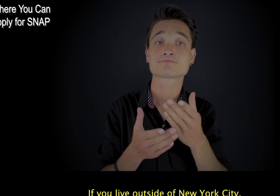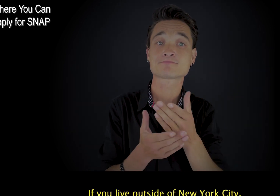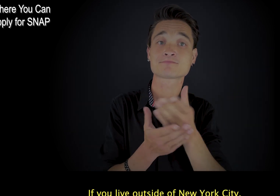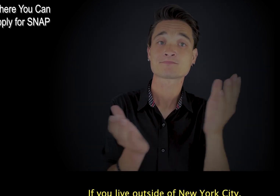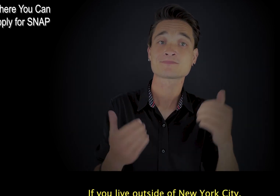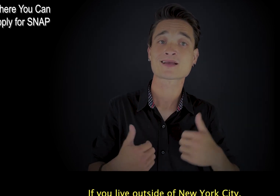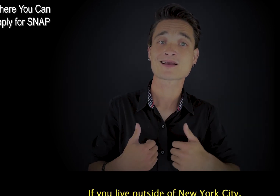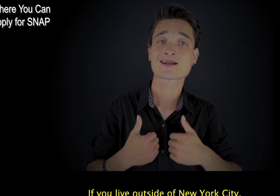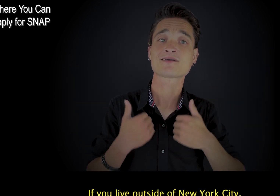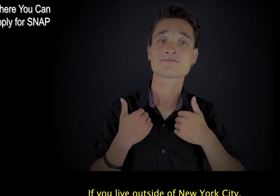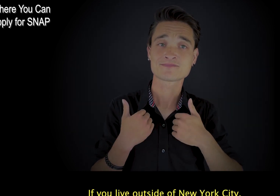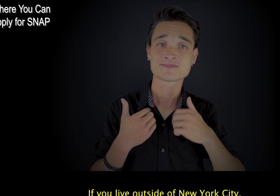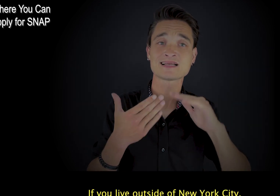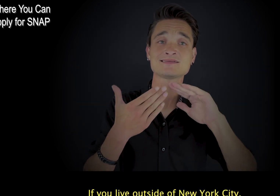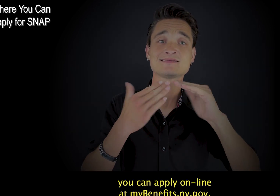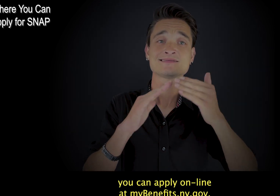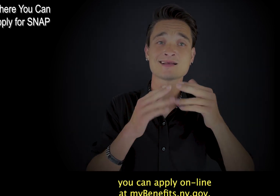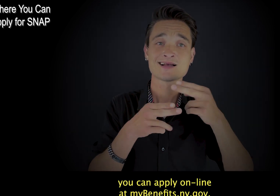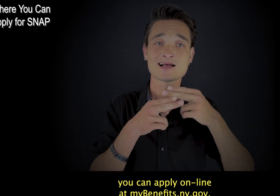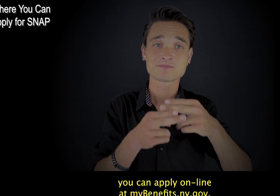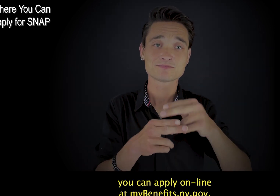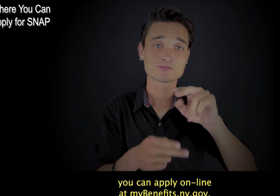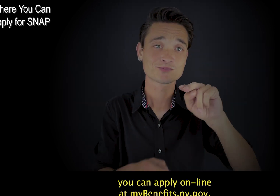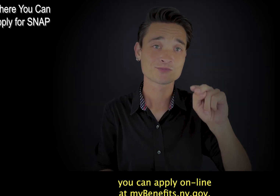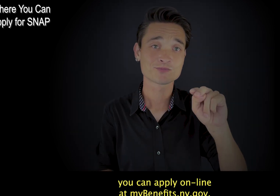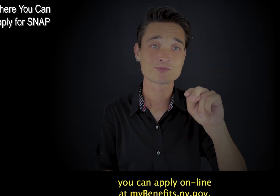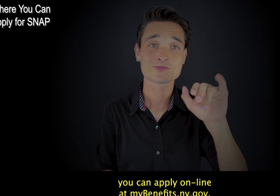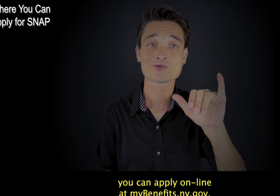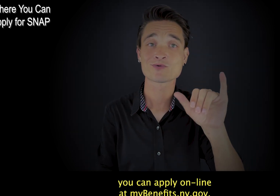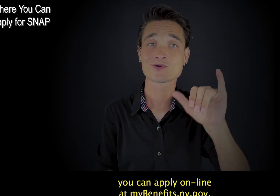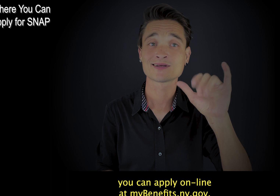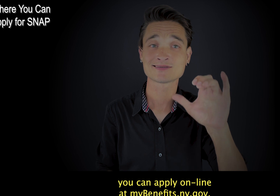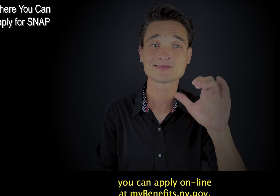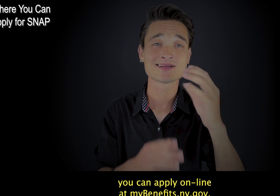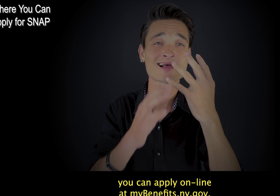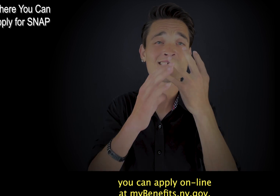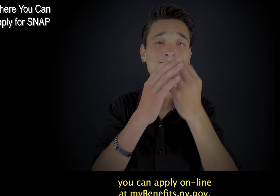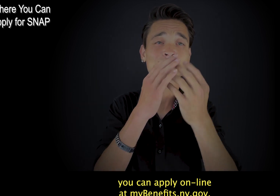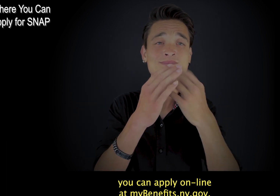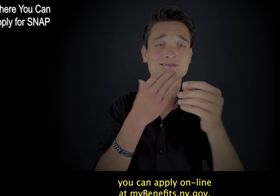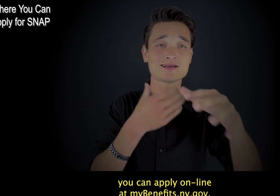If you live outside of New York City, you can apply on-line at myBenefits.ny.gov,